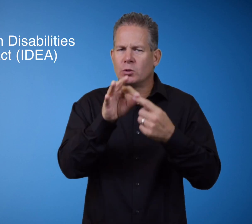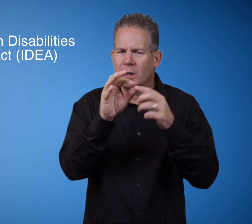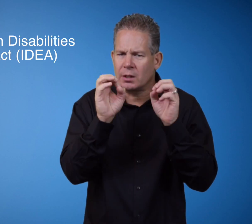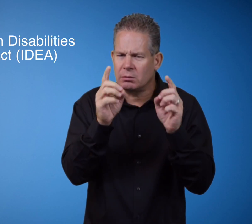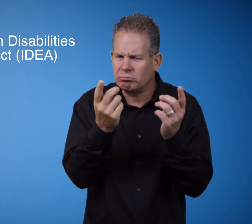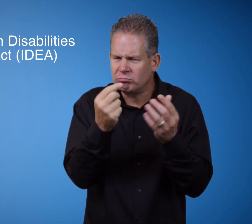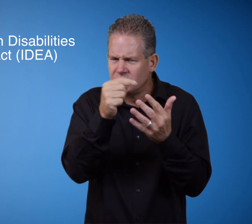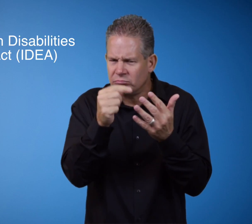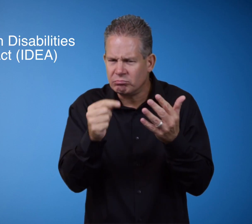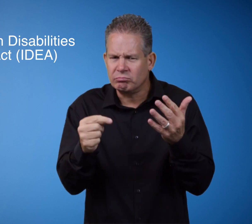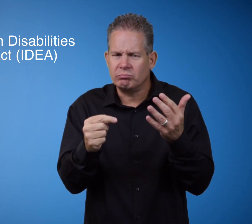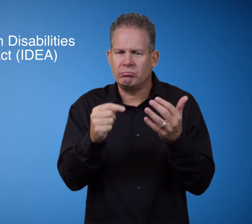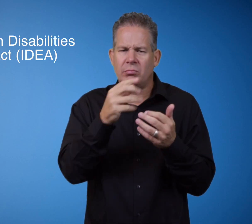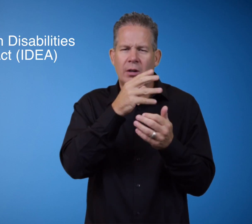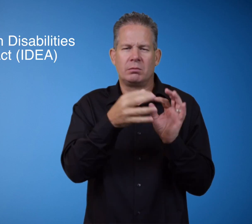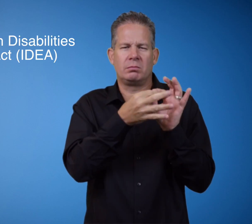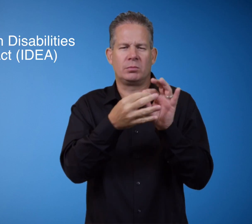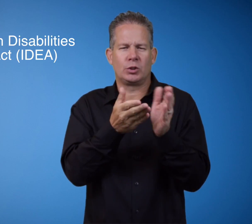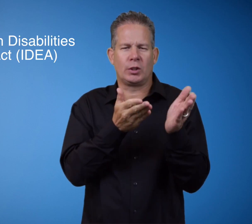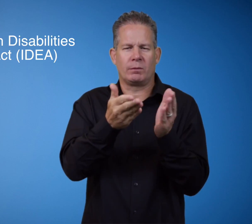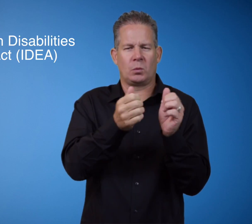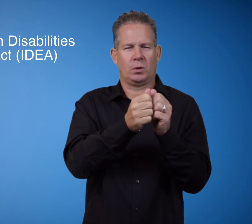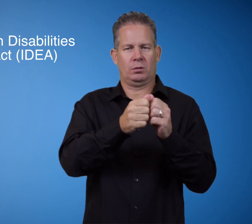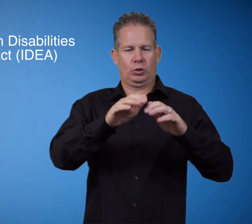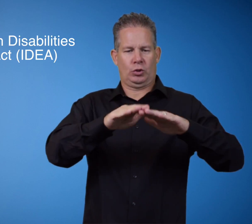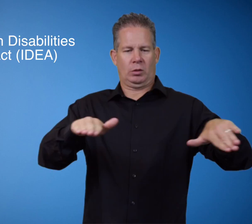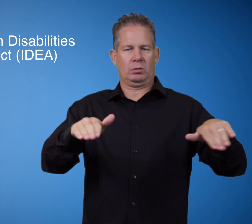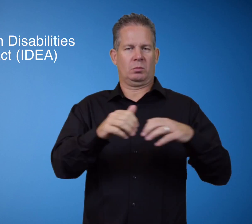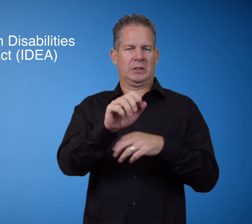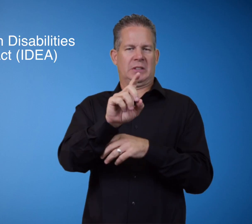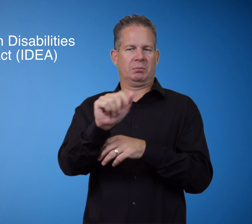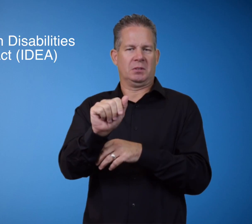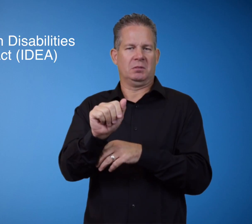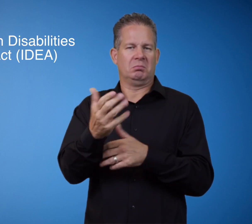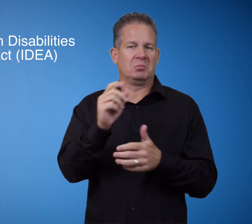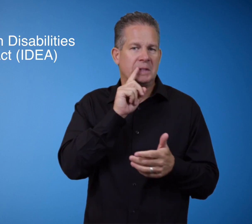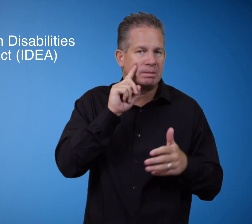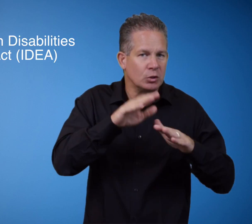their special education services and how those relate to children with disabilities.